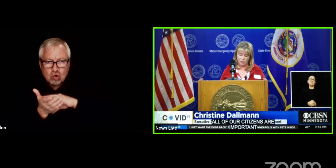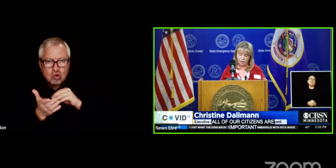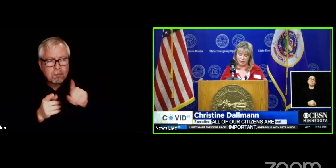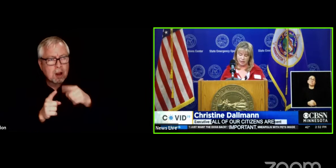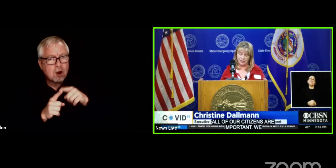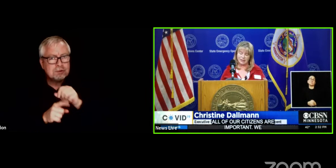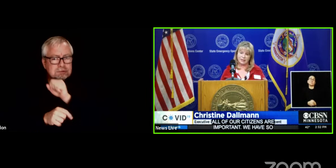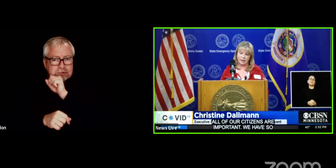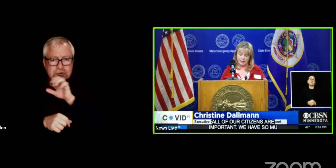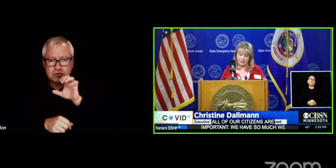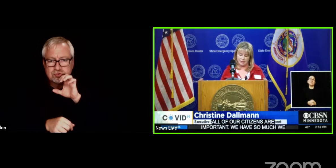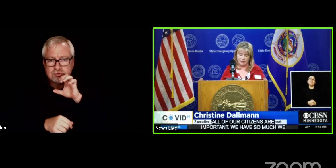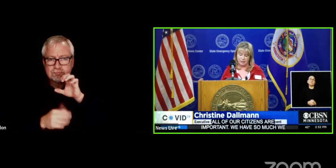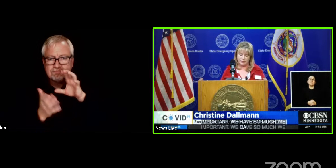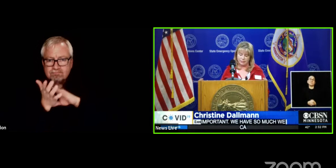WE ARE STARTING TO SEE THE LIGHT AT THE END OF THE TUNNEL.